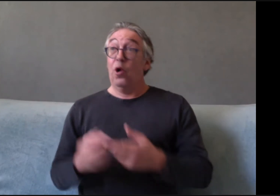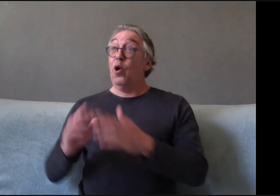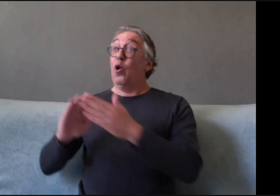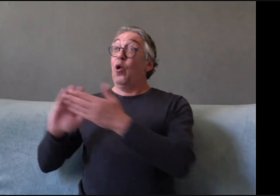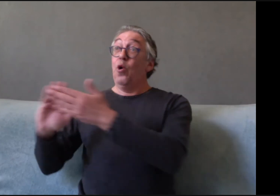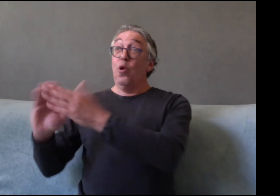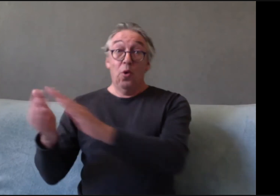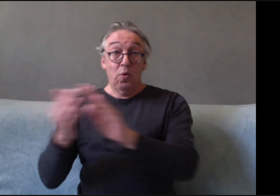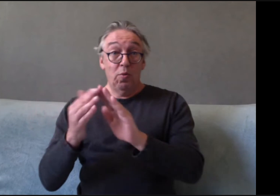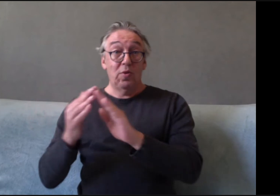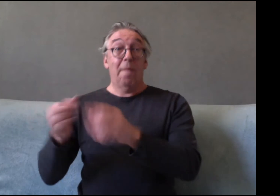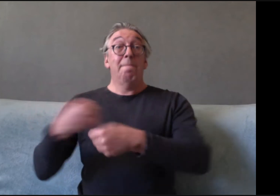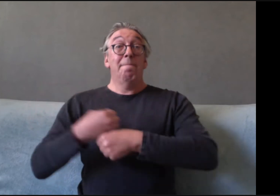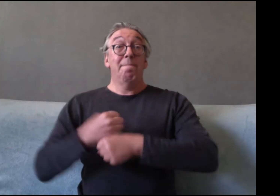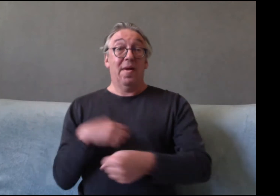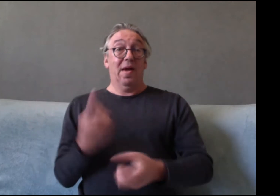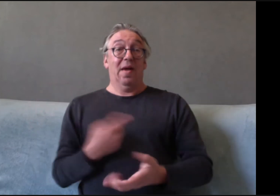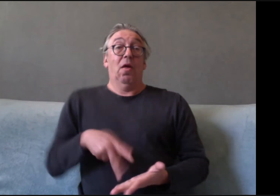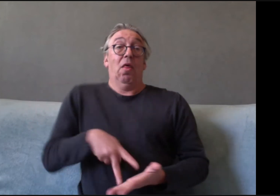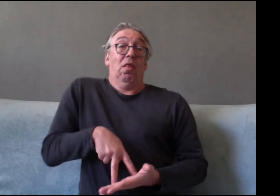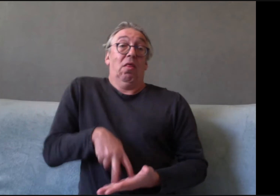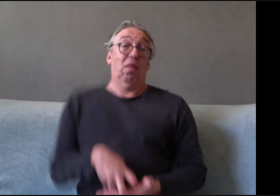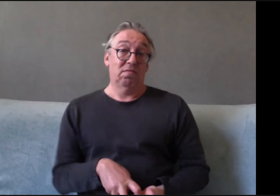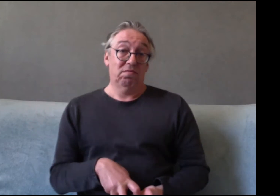The system of protection isn't system of protection.